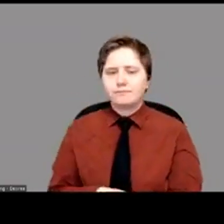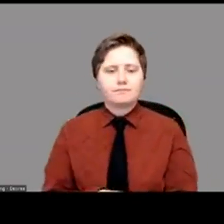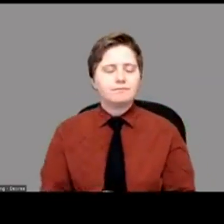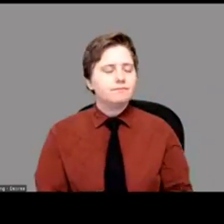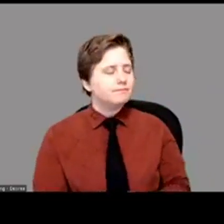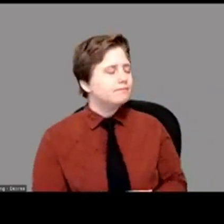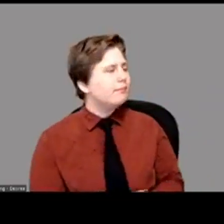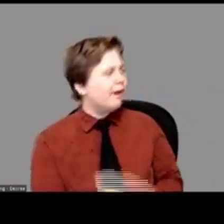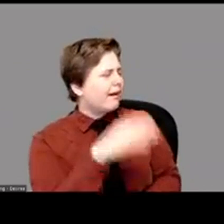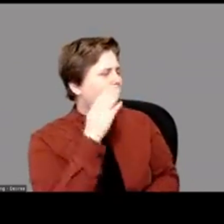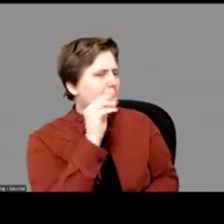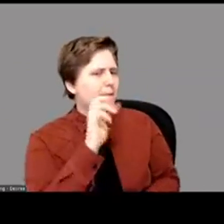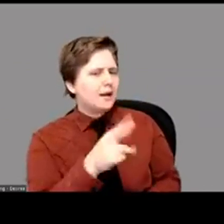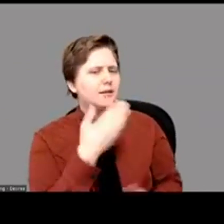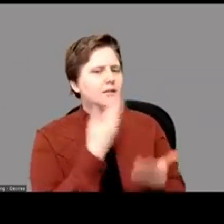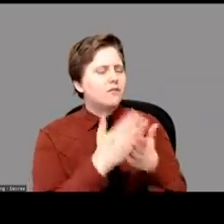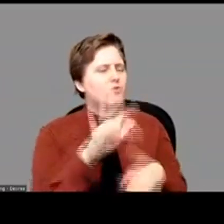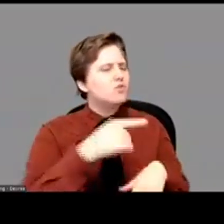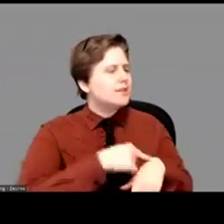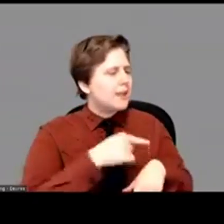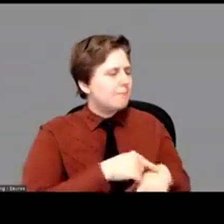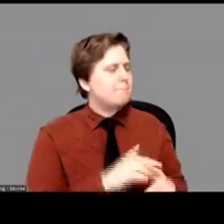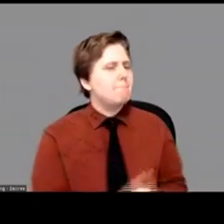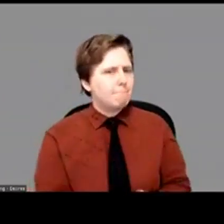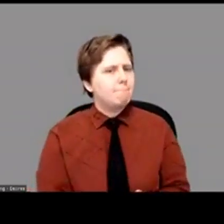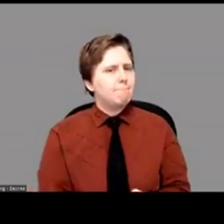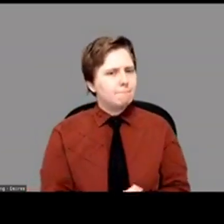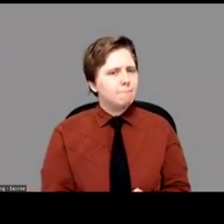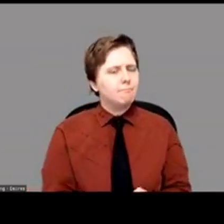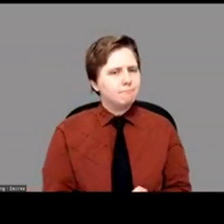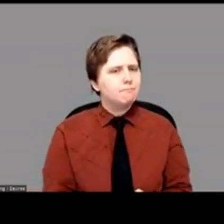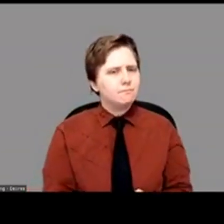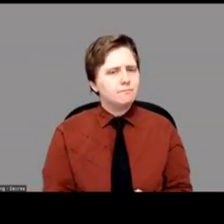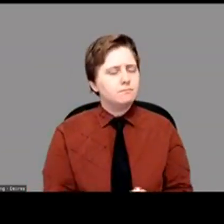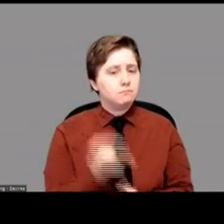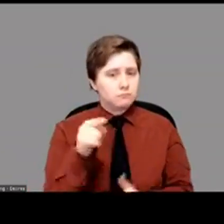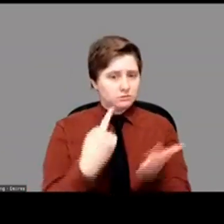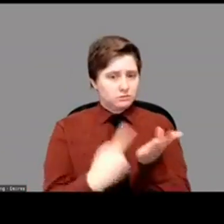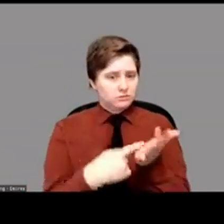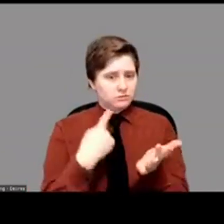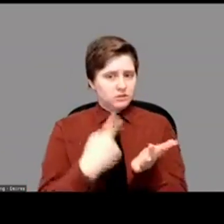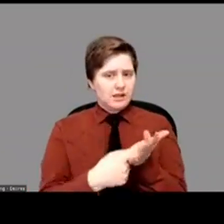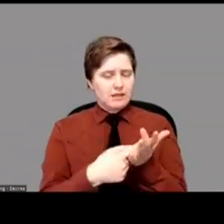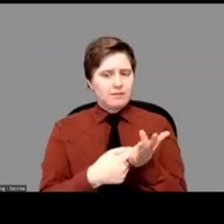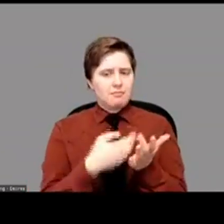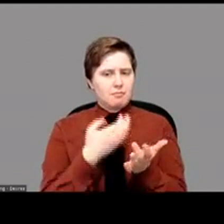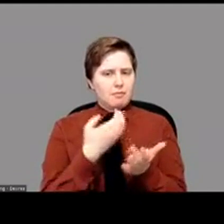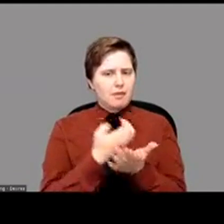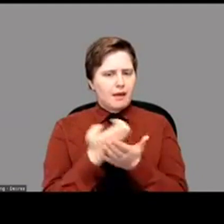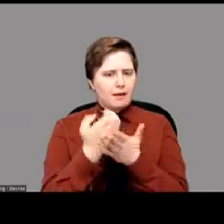Hi Mary, thanks for your time. You talked about the economic collapse a couple times here,